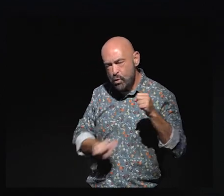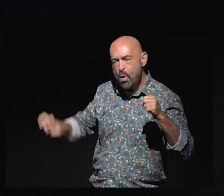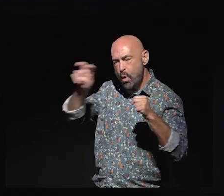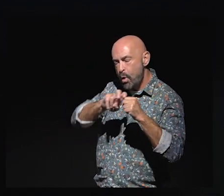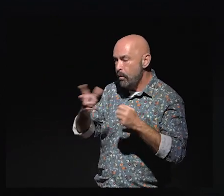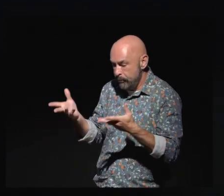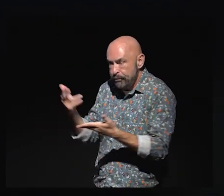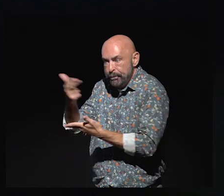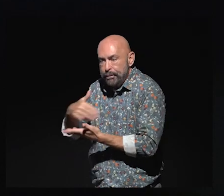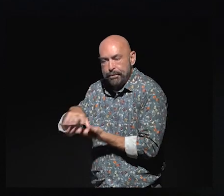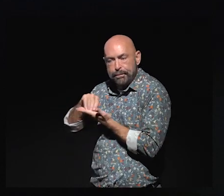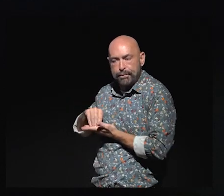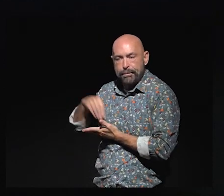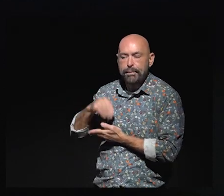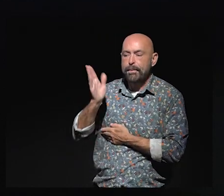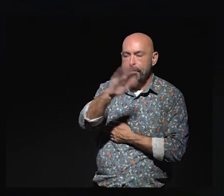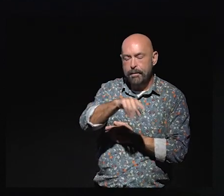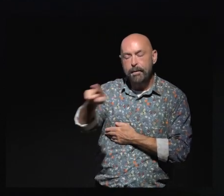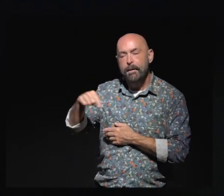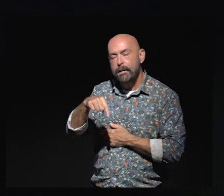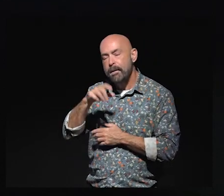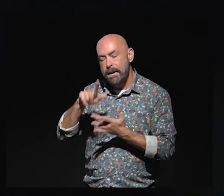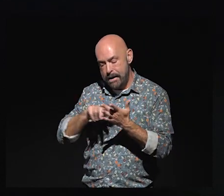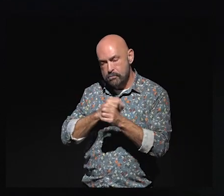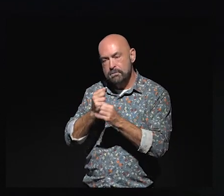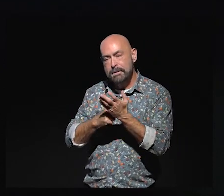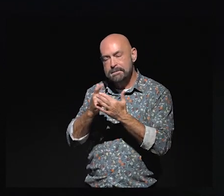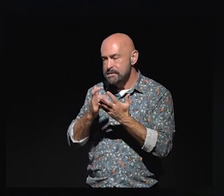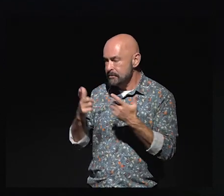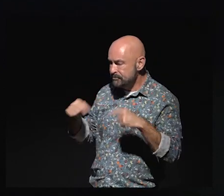And so he, in a sense, lets himself go in how he shows them.